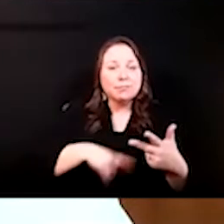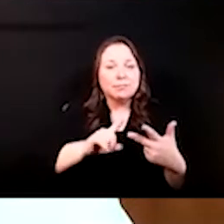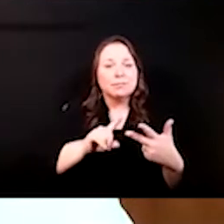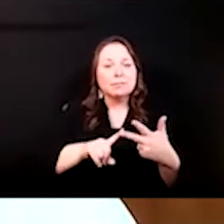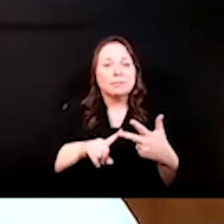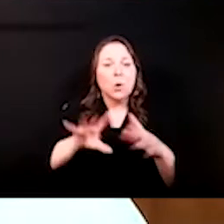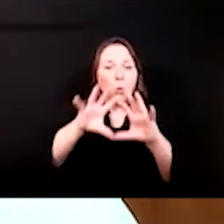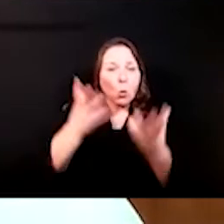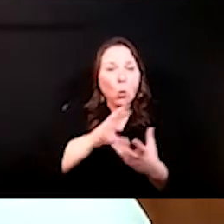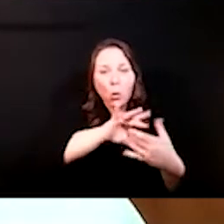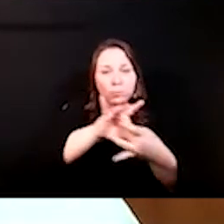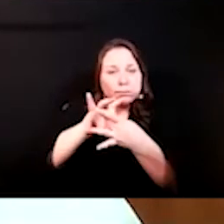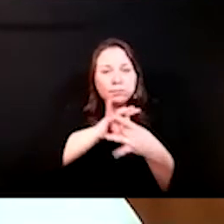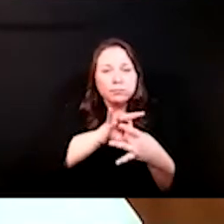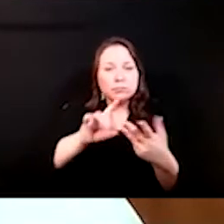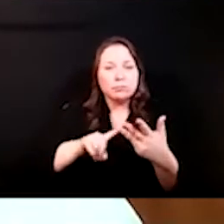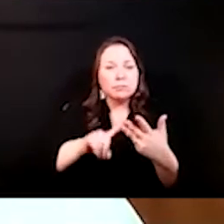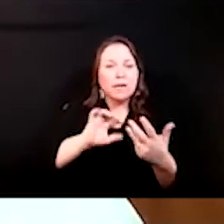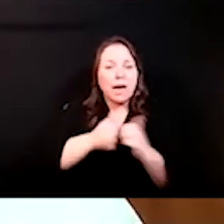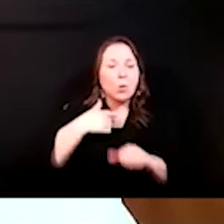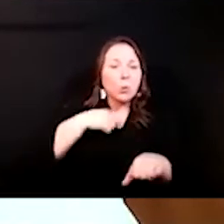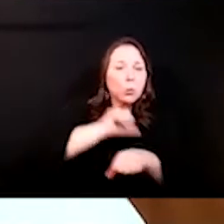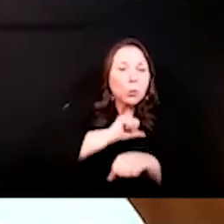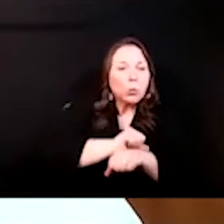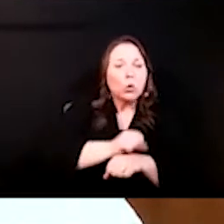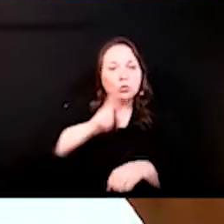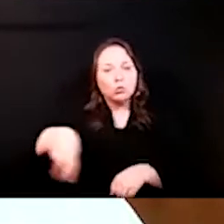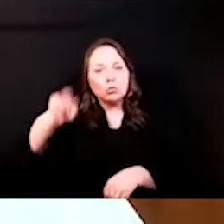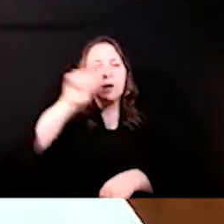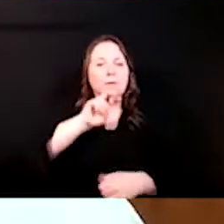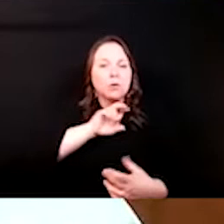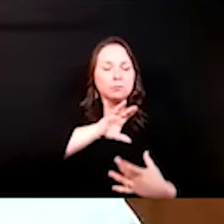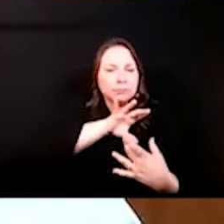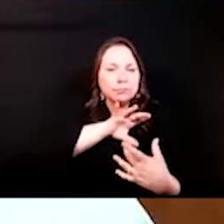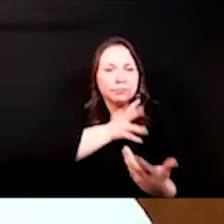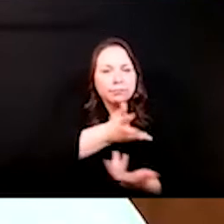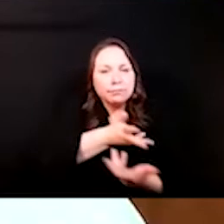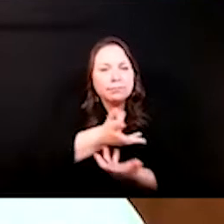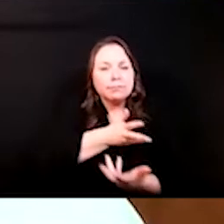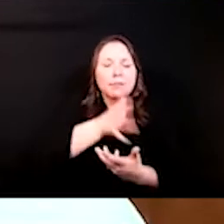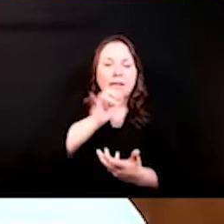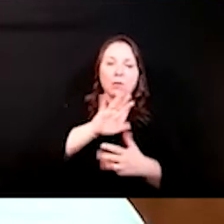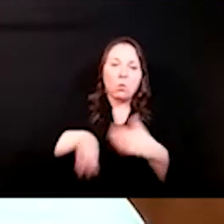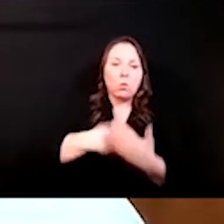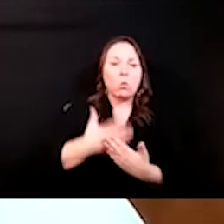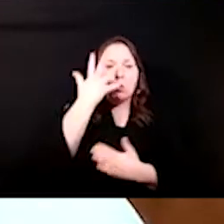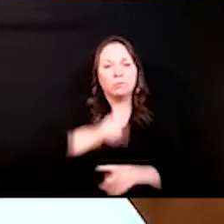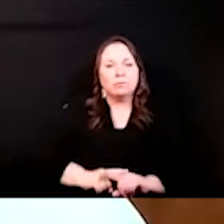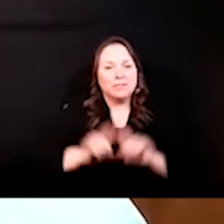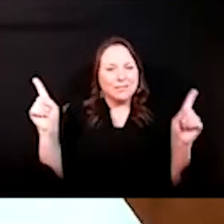RESPONSE TO INFECTIOUS DISEASES, GLOBAL AND REGIONAL COOPERATION AND HOW WE CONNECT , HOW WE WORK, HOW WE TRAVEL, ALL OF THOSE ARE THINGS THAT ARE NOW GOING TO CHANGE IN ONE